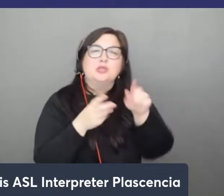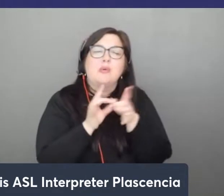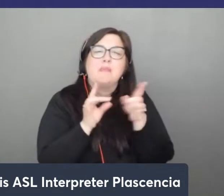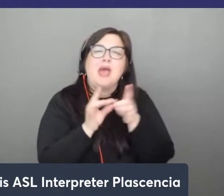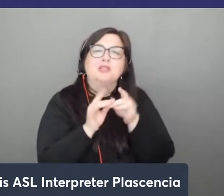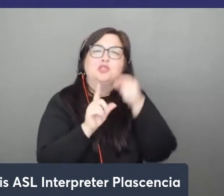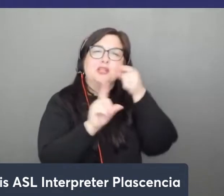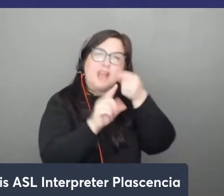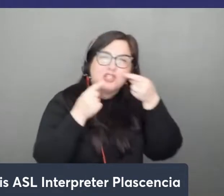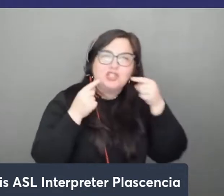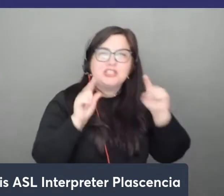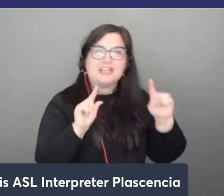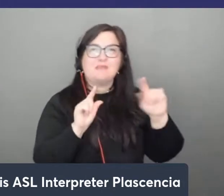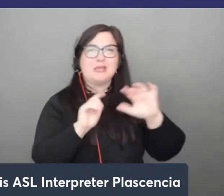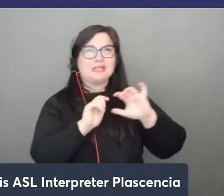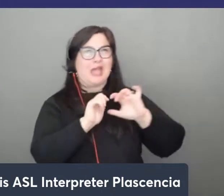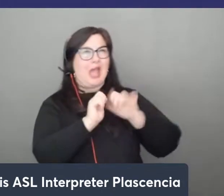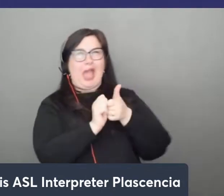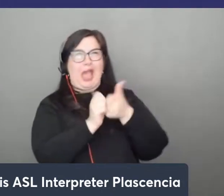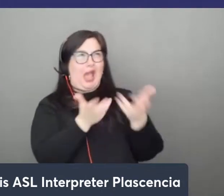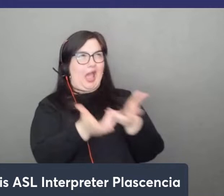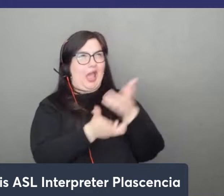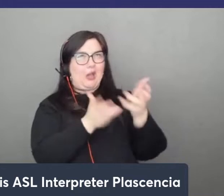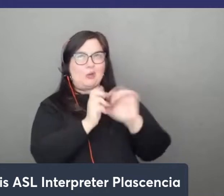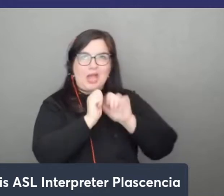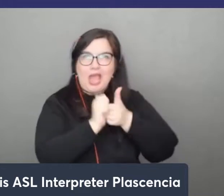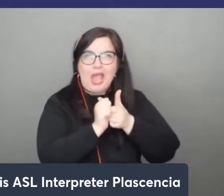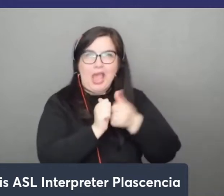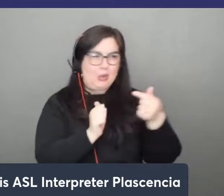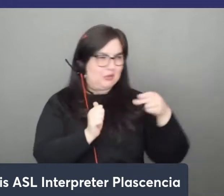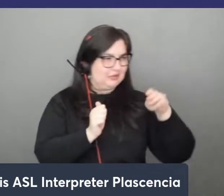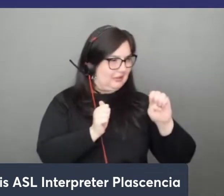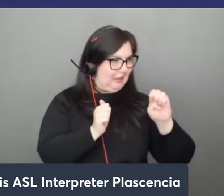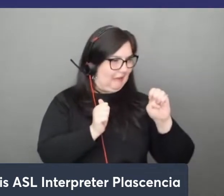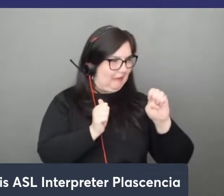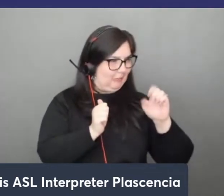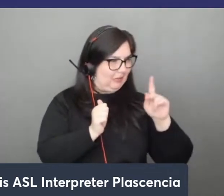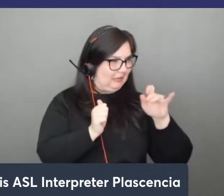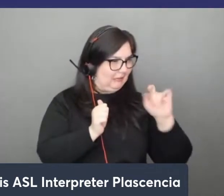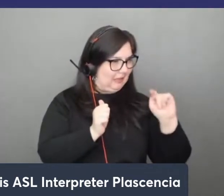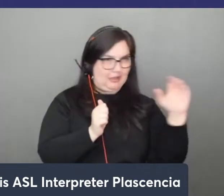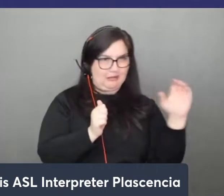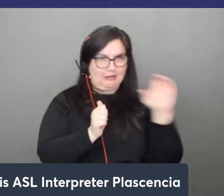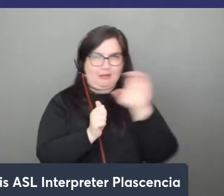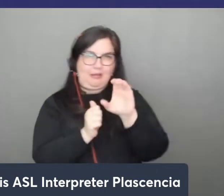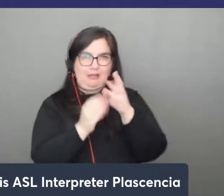So like how exactly, like where does GameKit fit into this? Absolutely, okay.